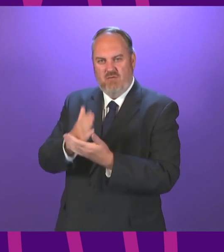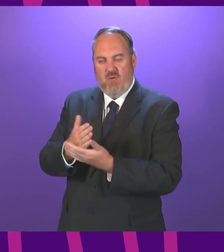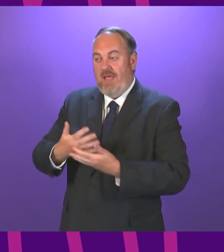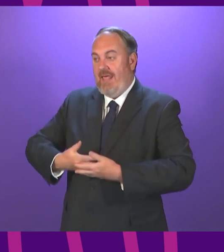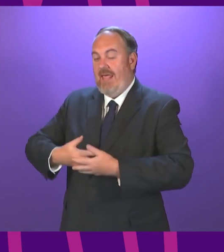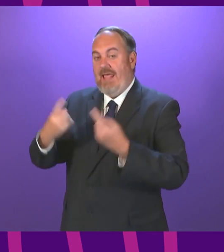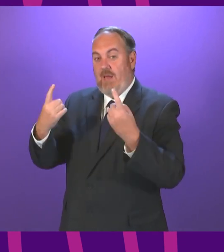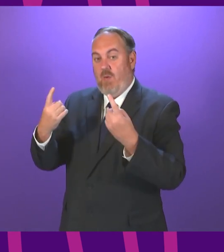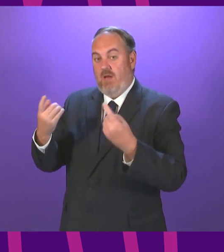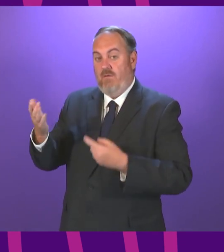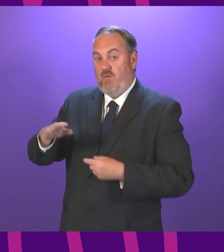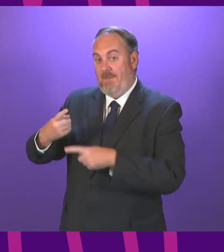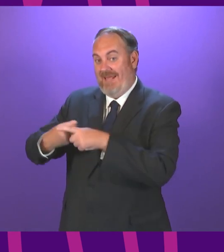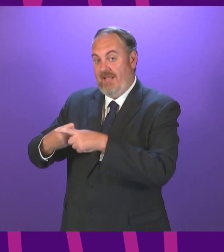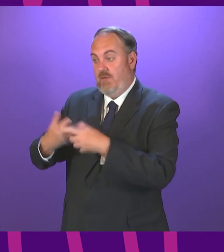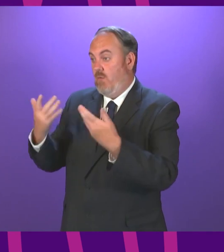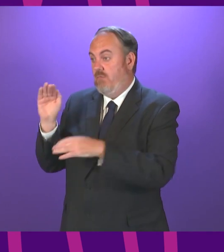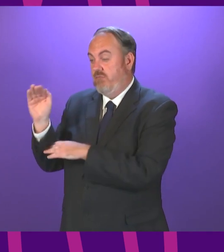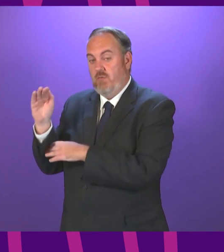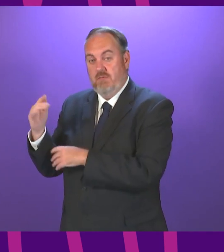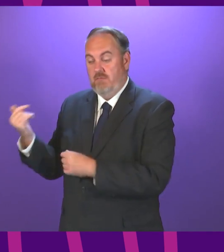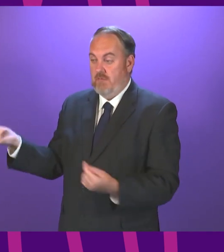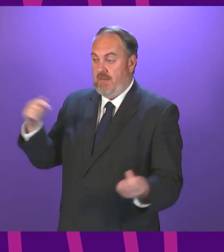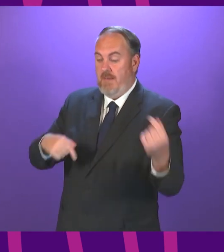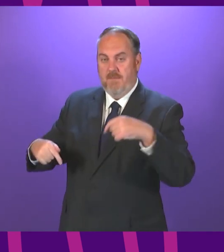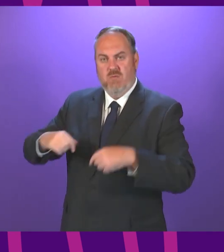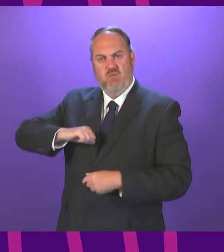is aware of the Covid protection measures that they need to comply with while visiting?